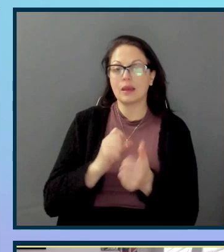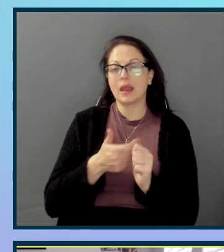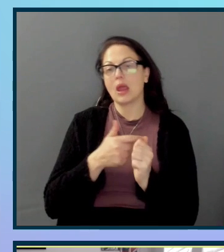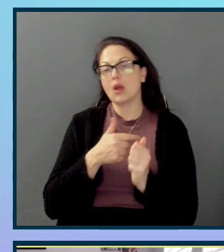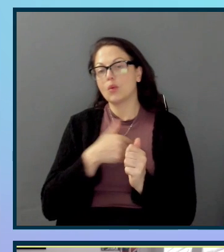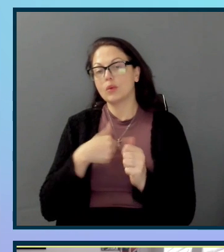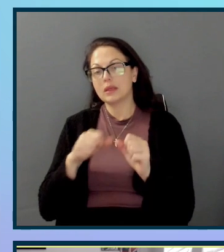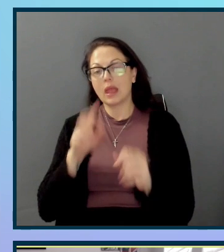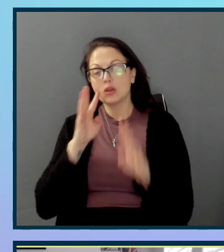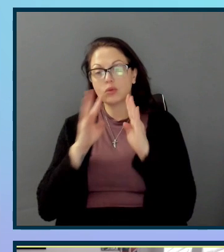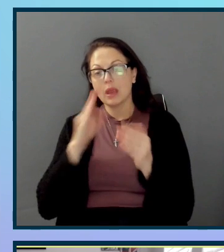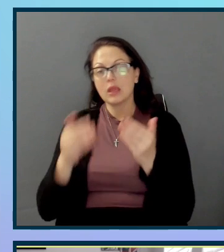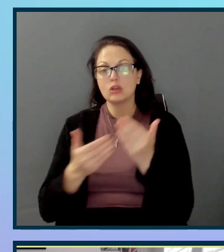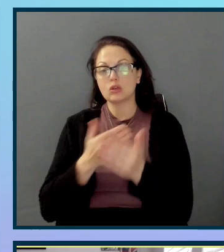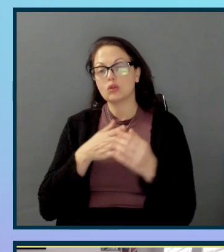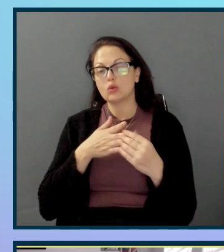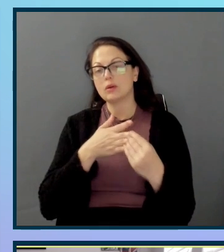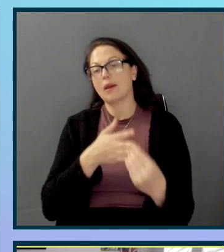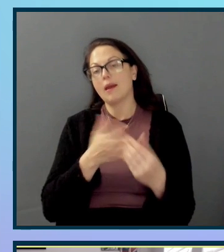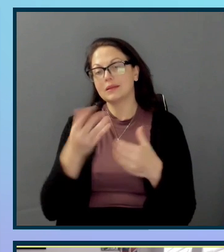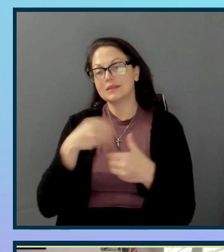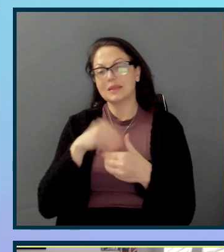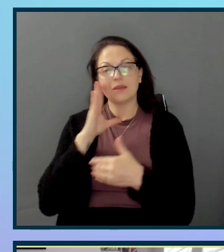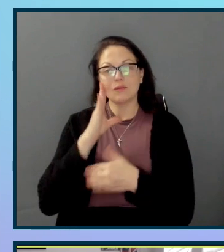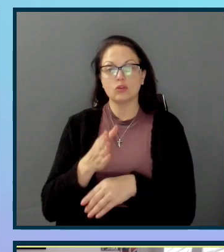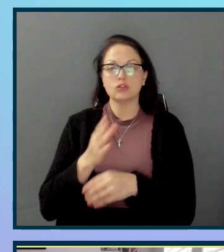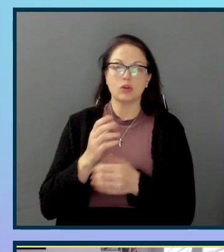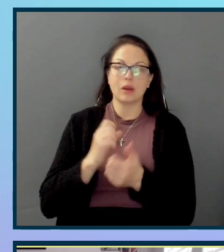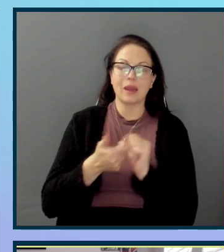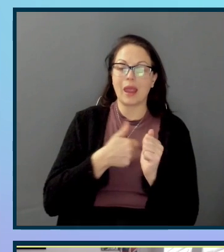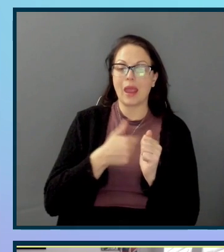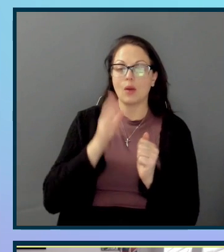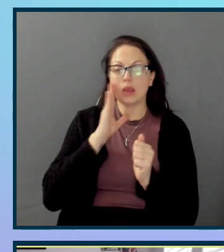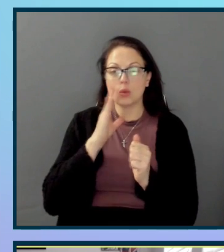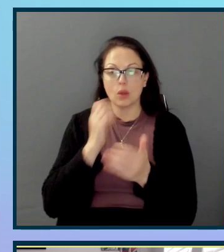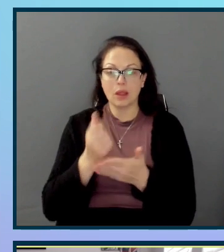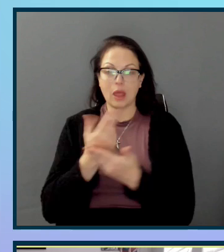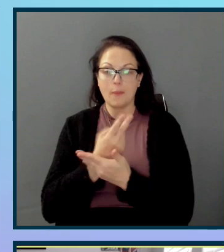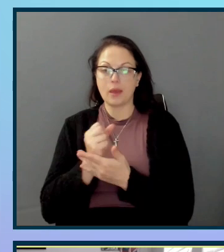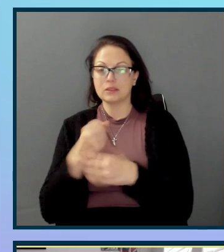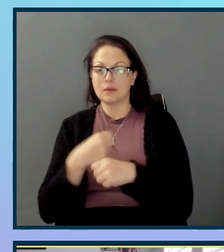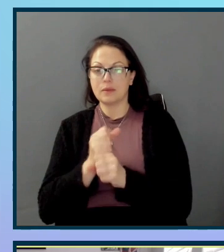for the future that will hopefully help us make the world more cognitively,